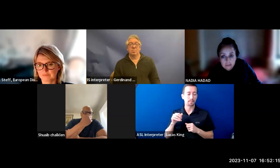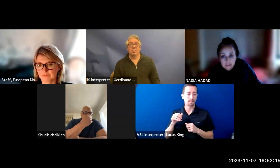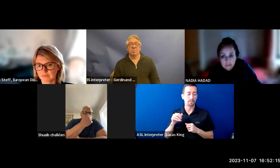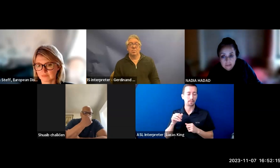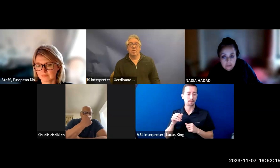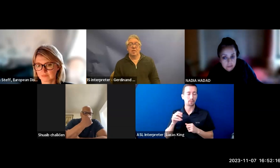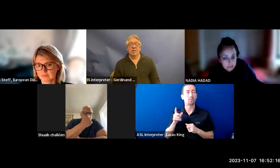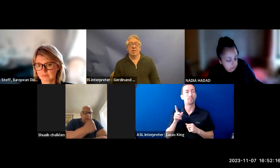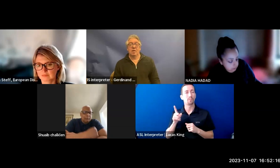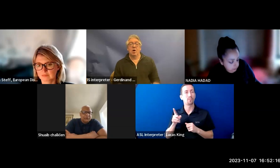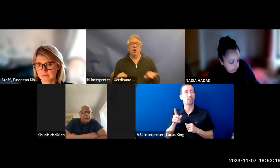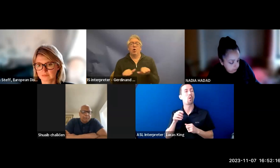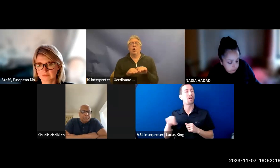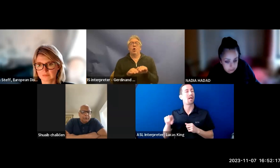for us to rub a stain.